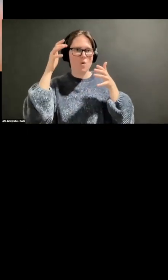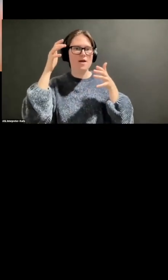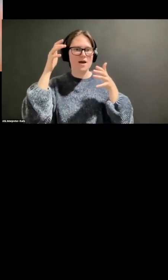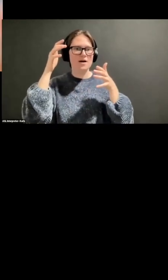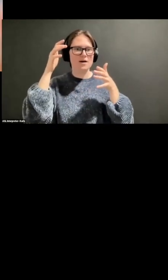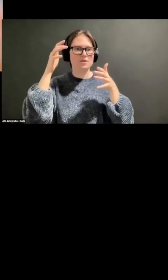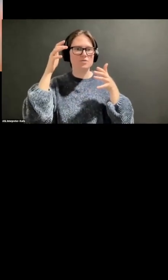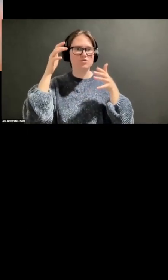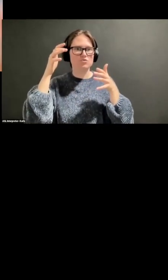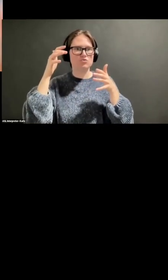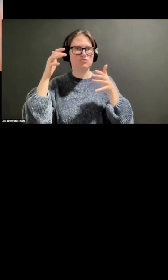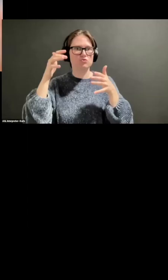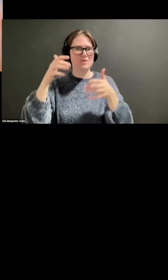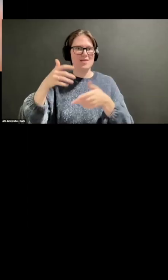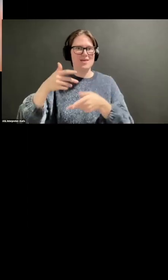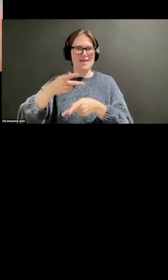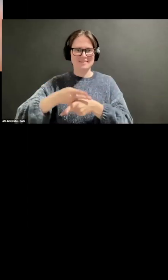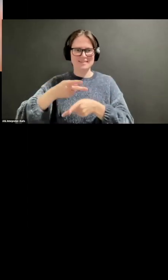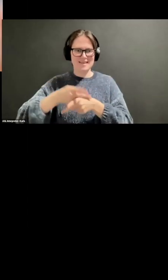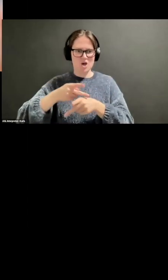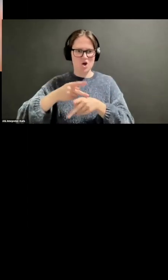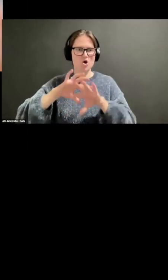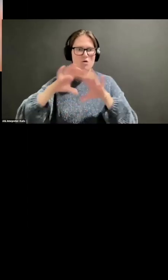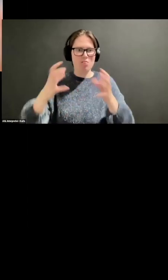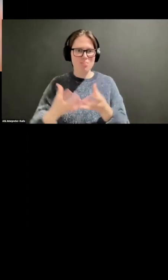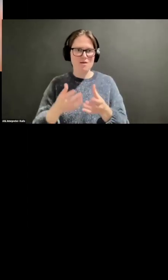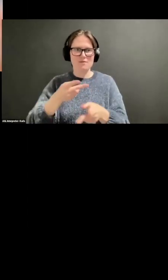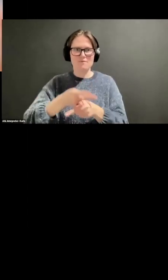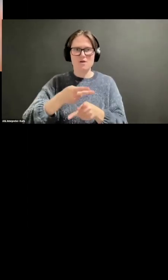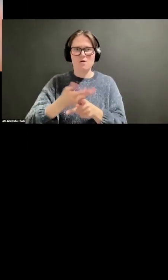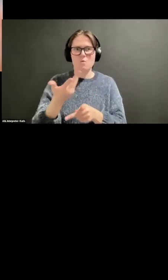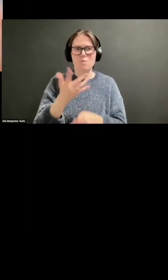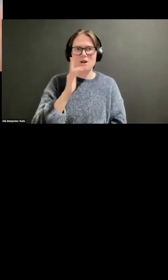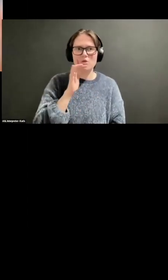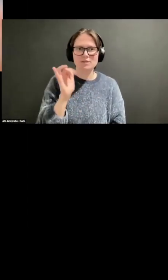care, what collective care looks like. I am